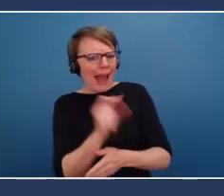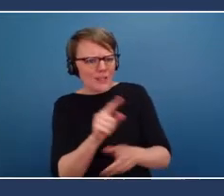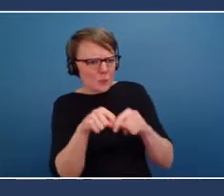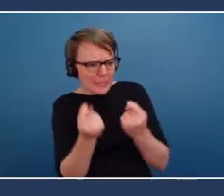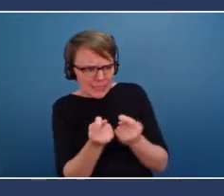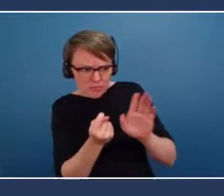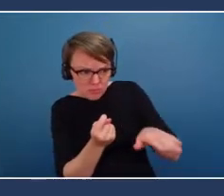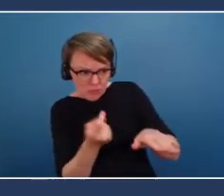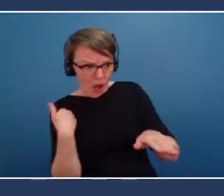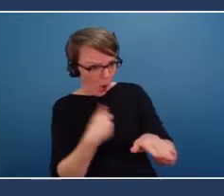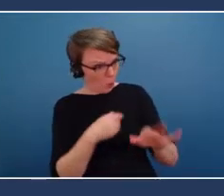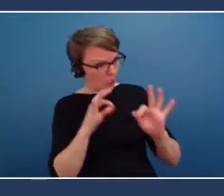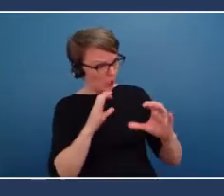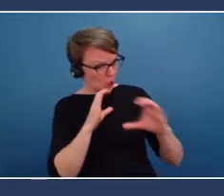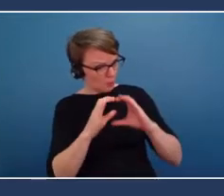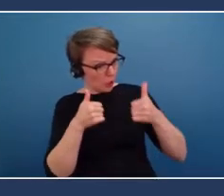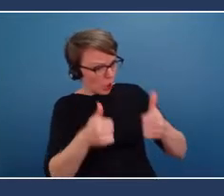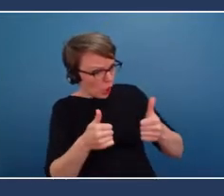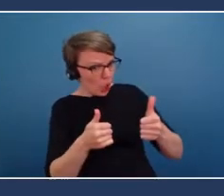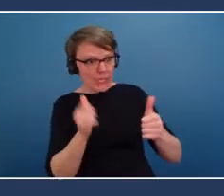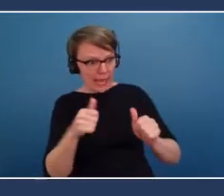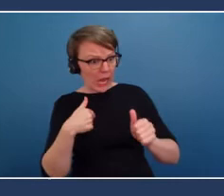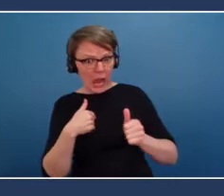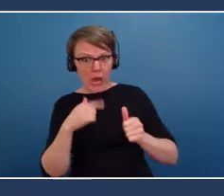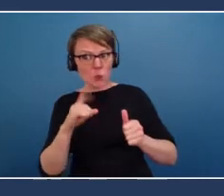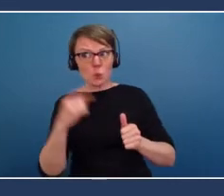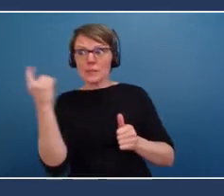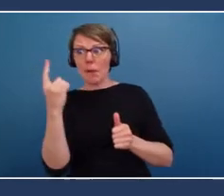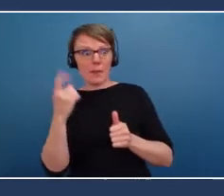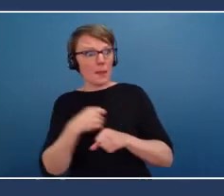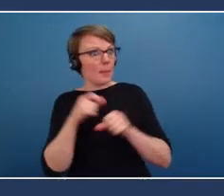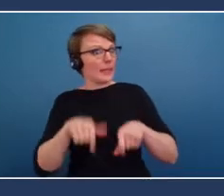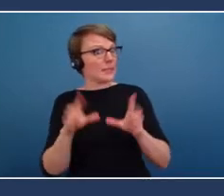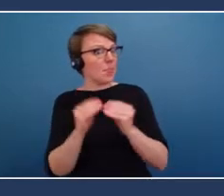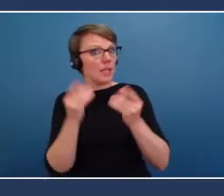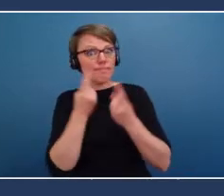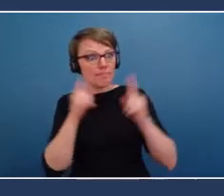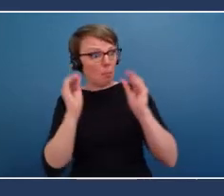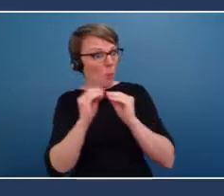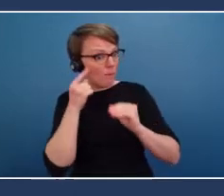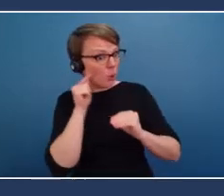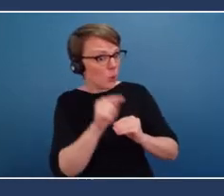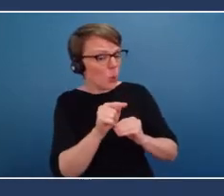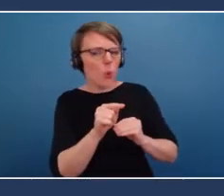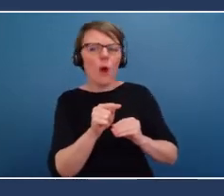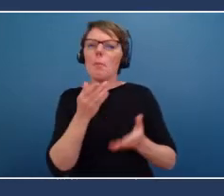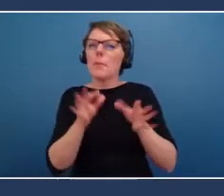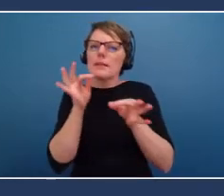Is there anything I can do to make these meetings more successful? Now, that might be things as simple as some of the tips we have seen here.